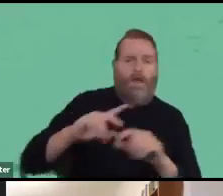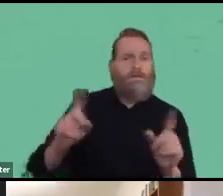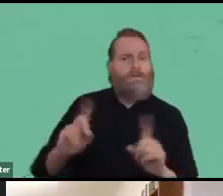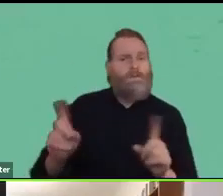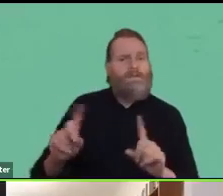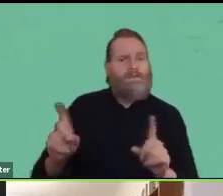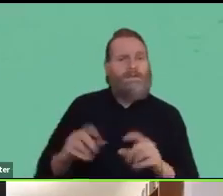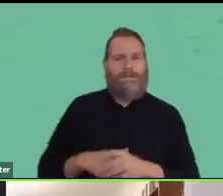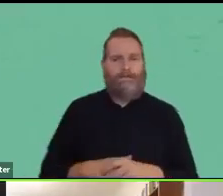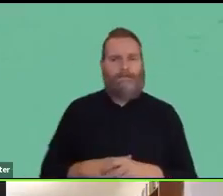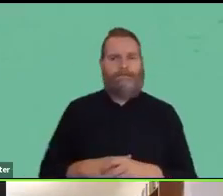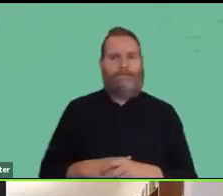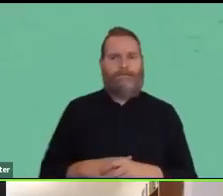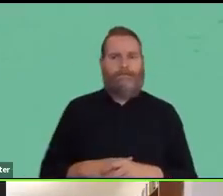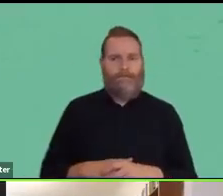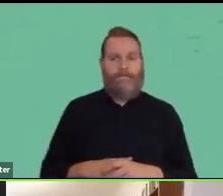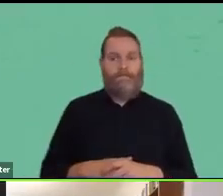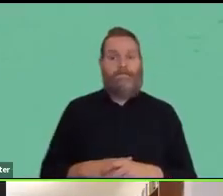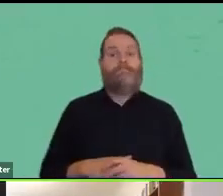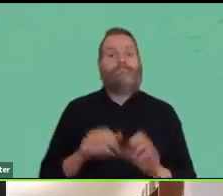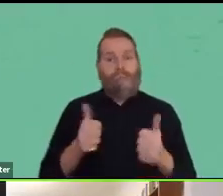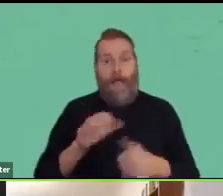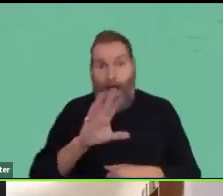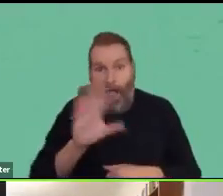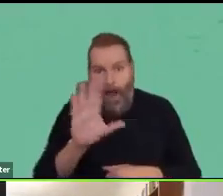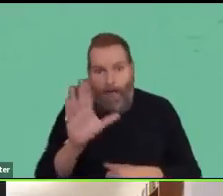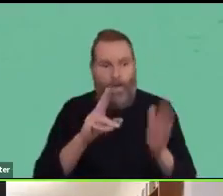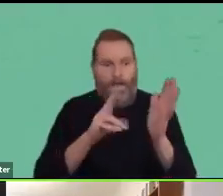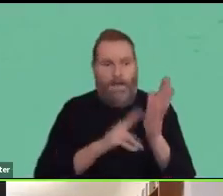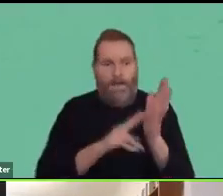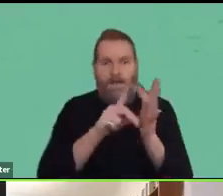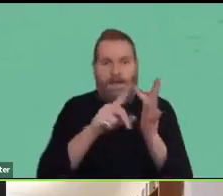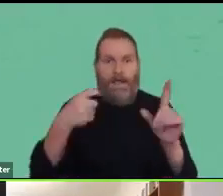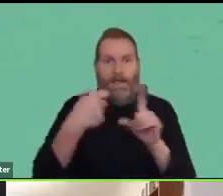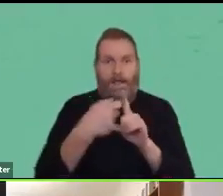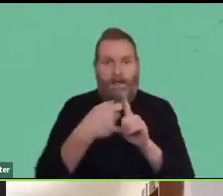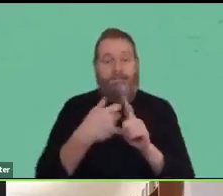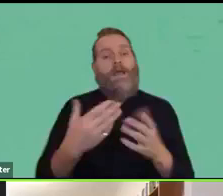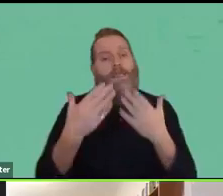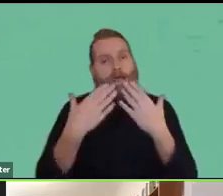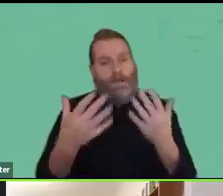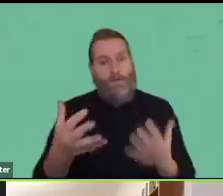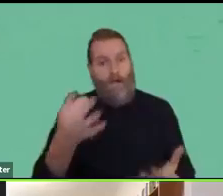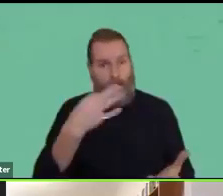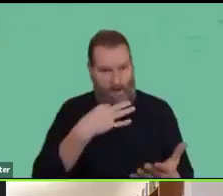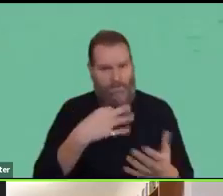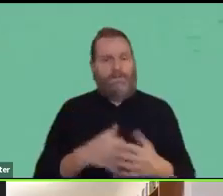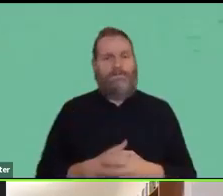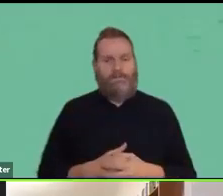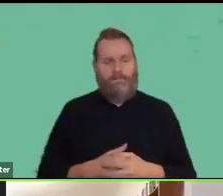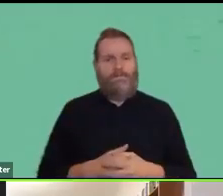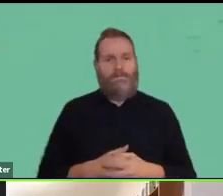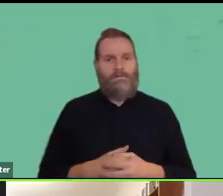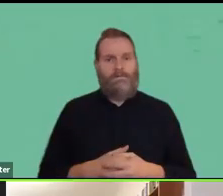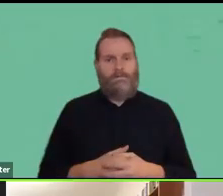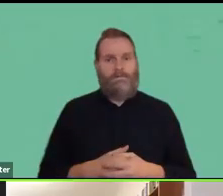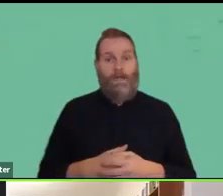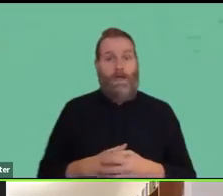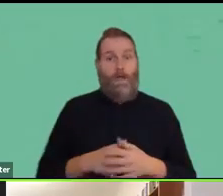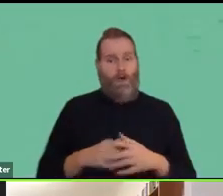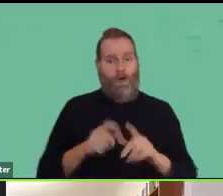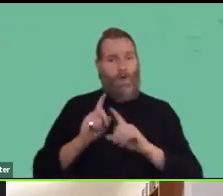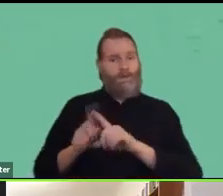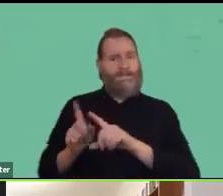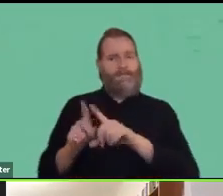so uh evening to Nick and thanks for the question so um all the unions involved had a preliminary